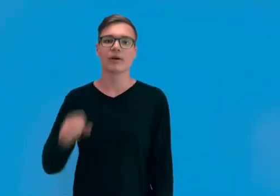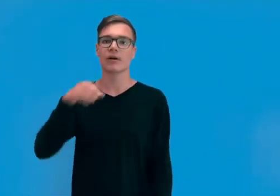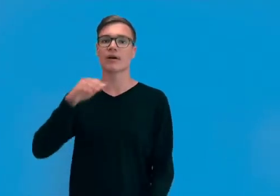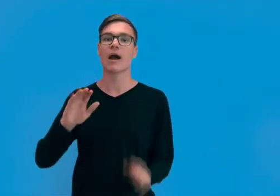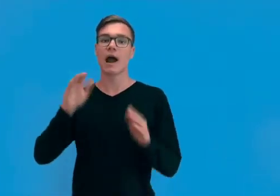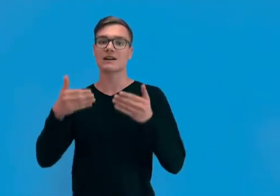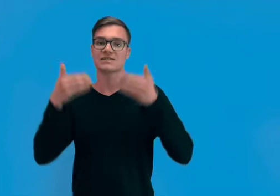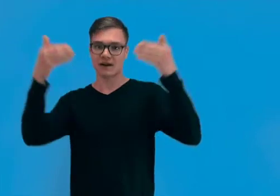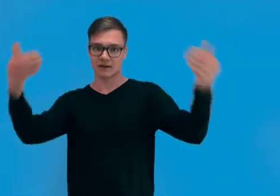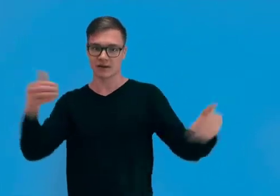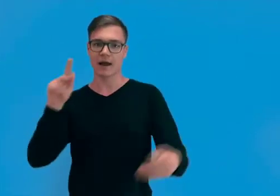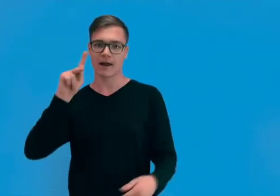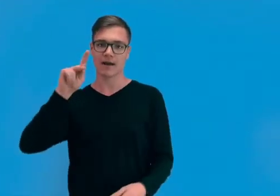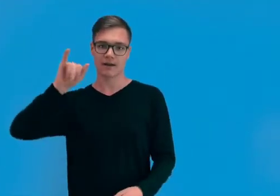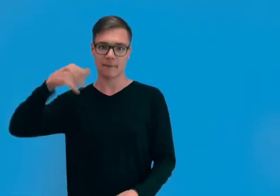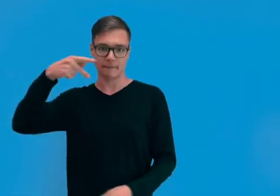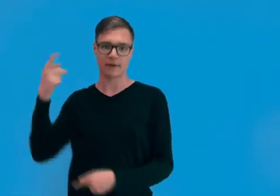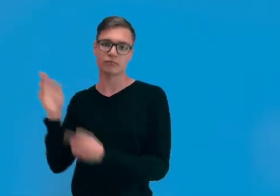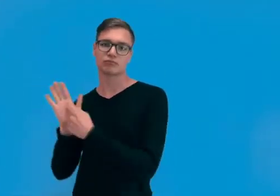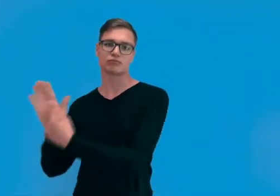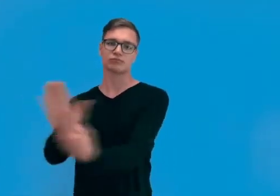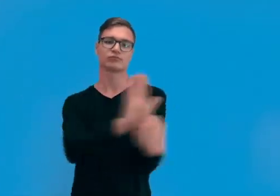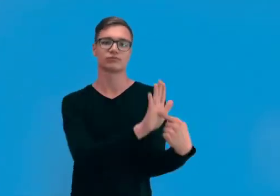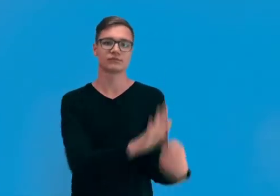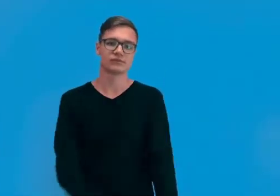and also represents the KJP externally.